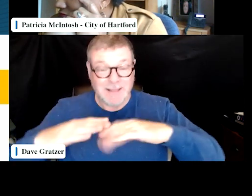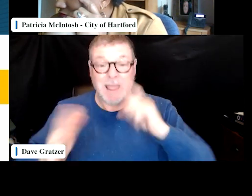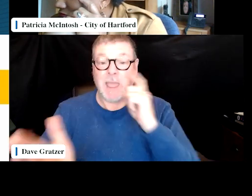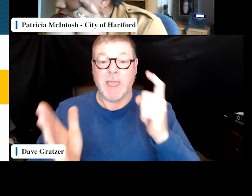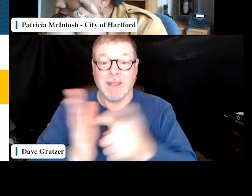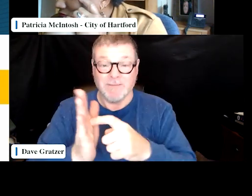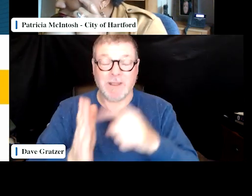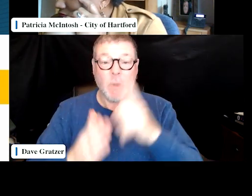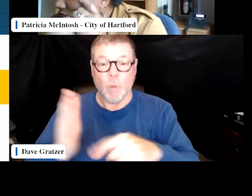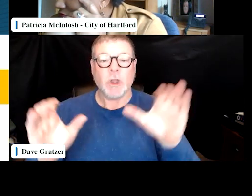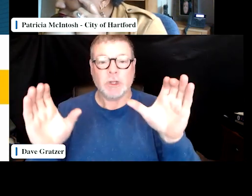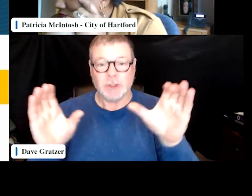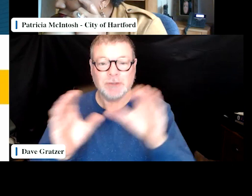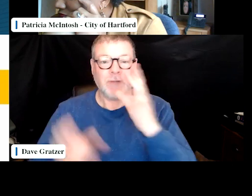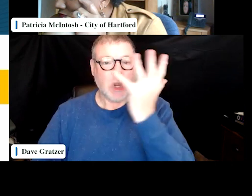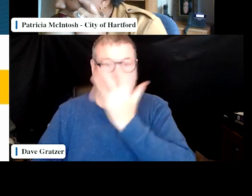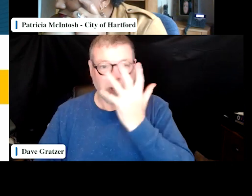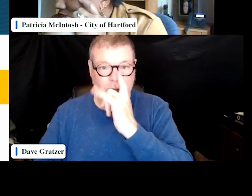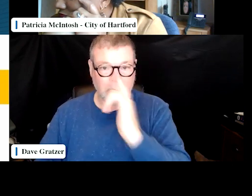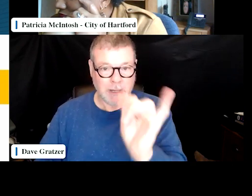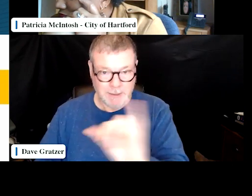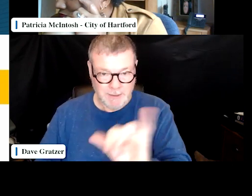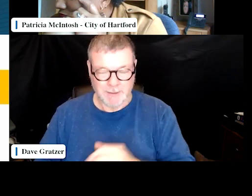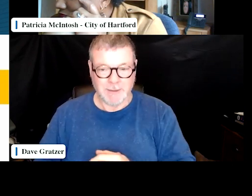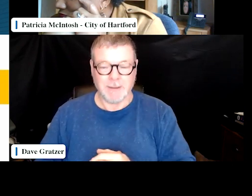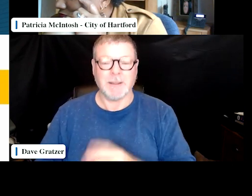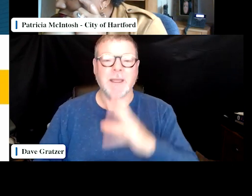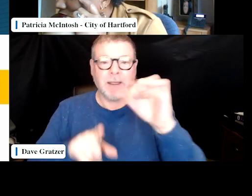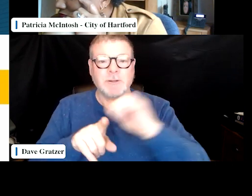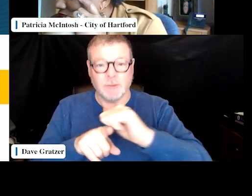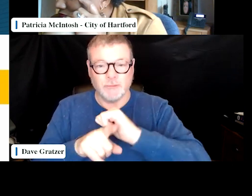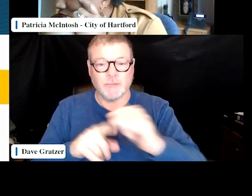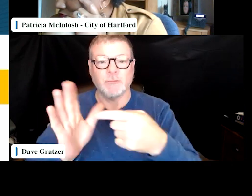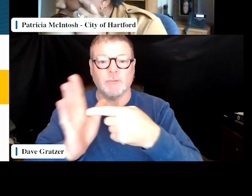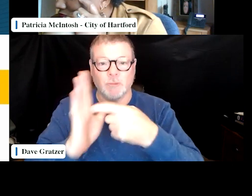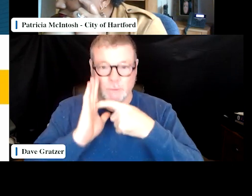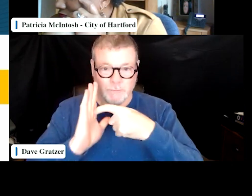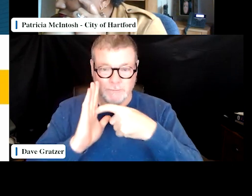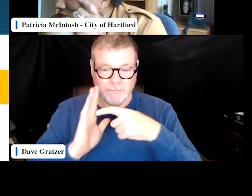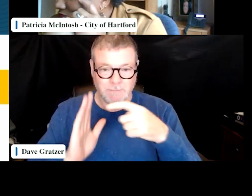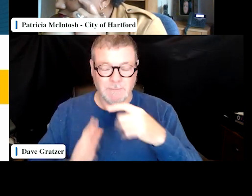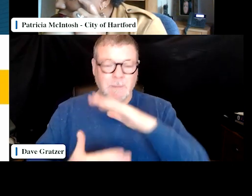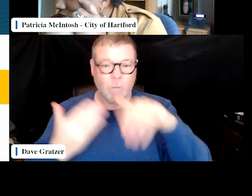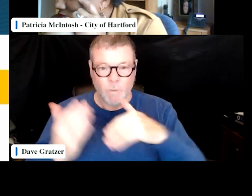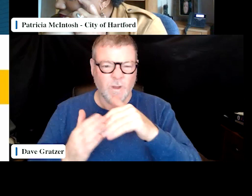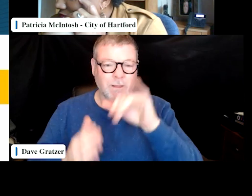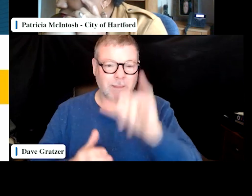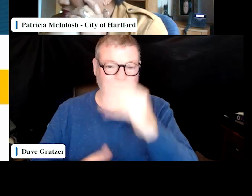what the certification would look like and the training requirements and all that kind of information.